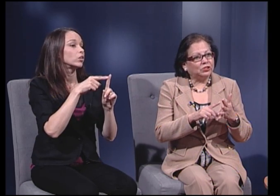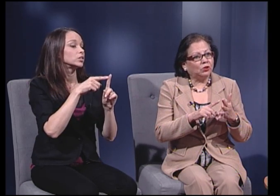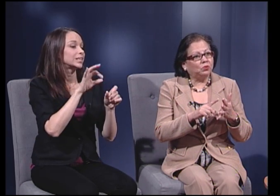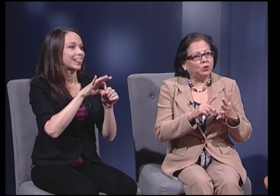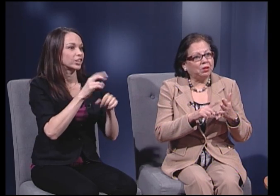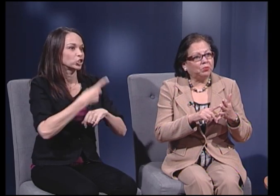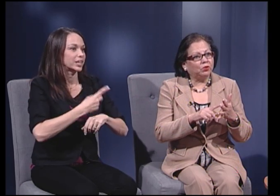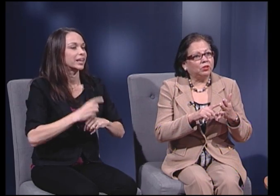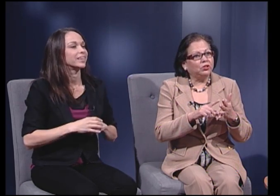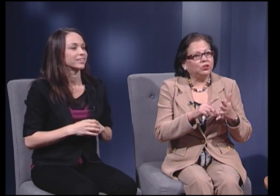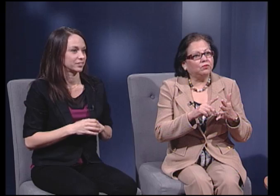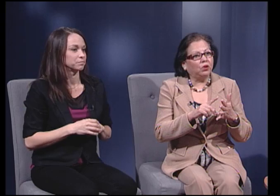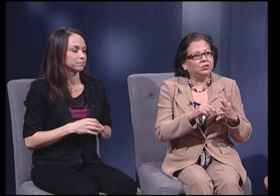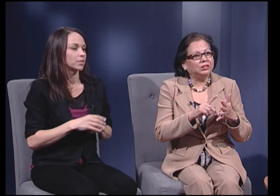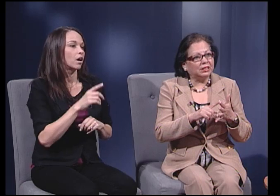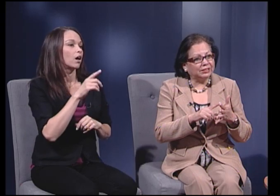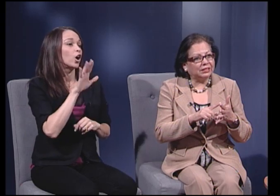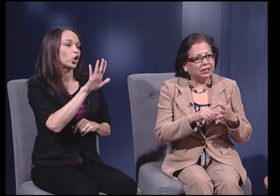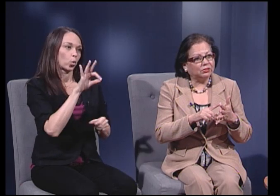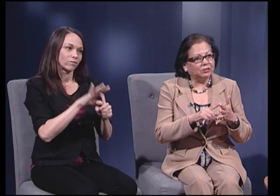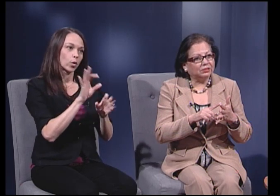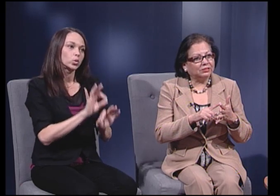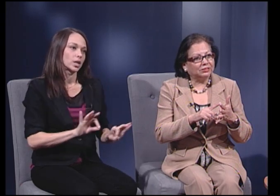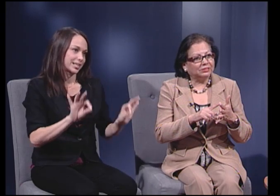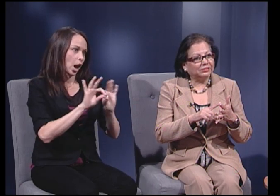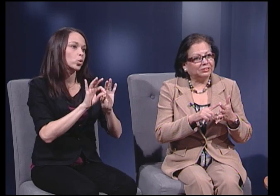So remember, your vote does count, okay?